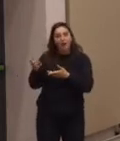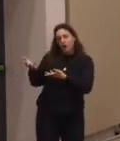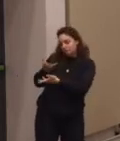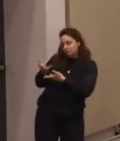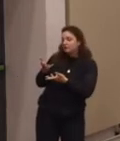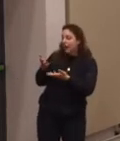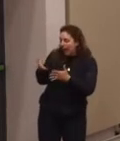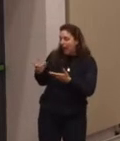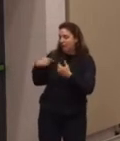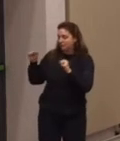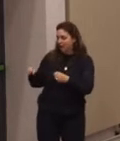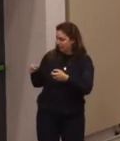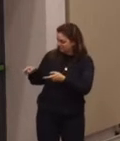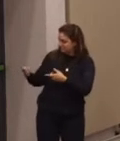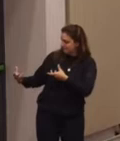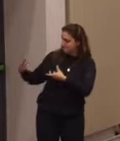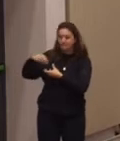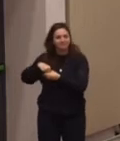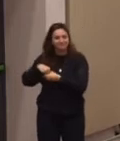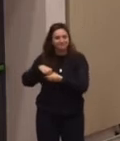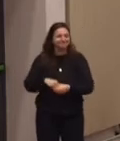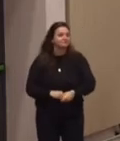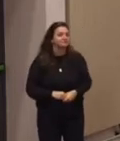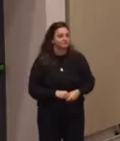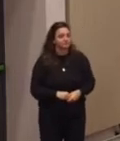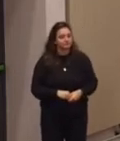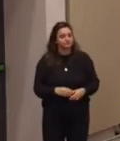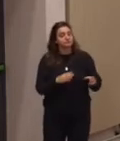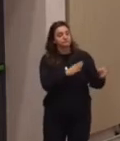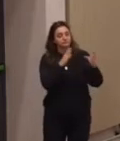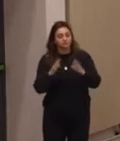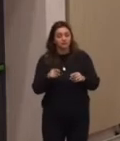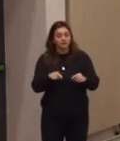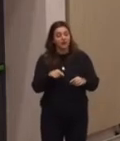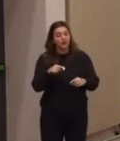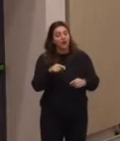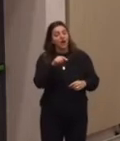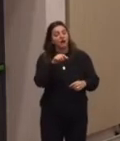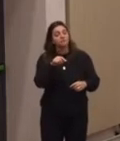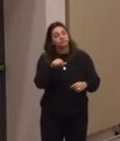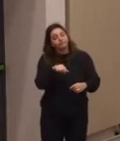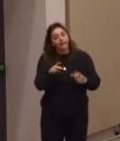So the other example I have is around fostering peer networks. What I have here is a video